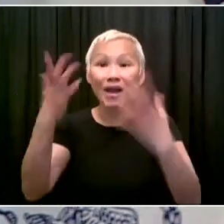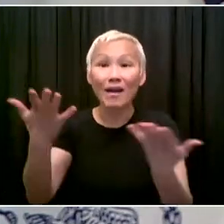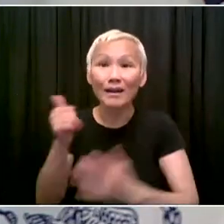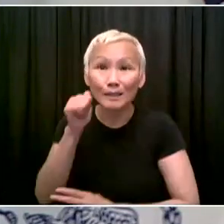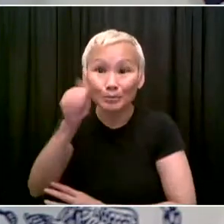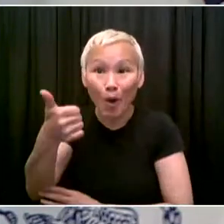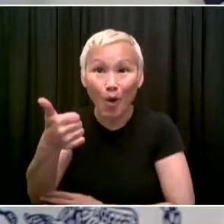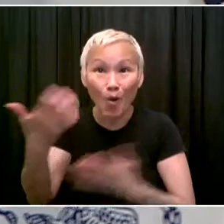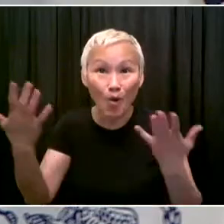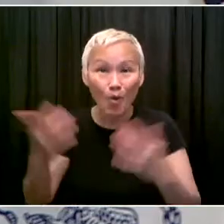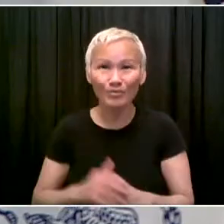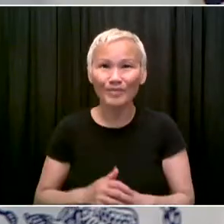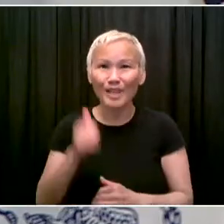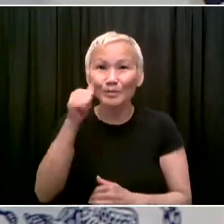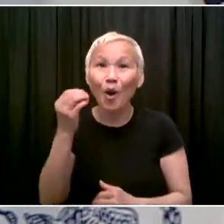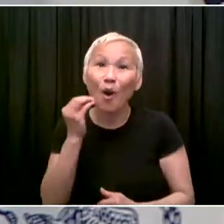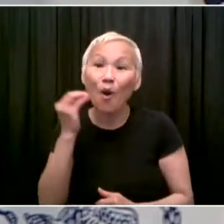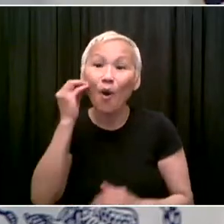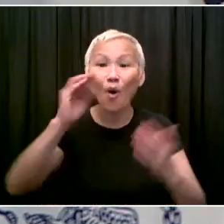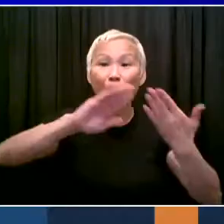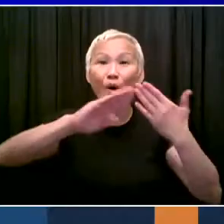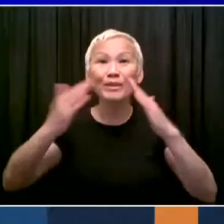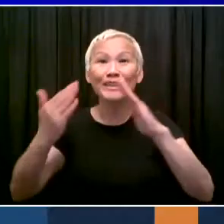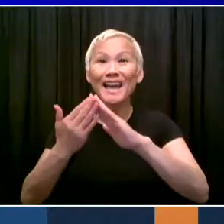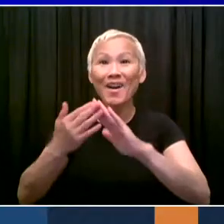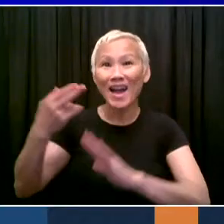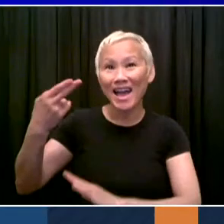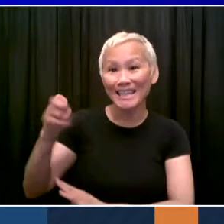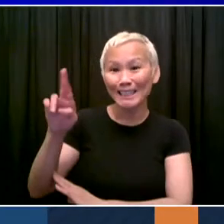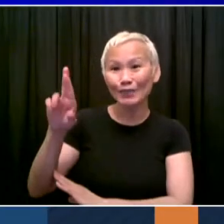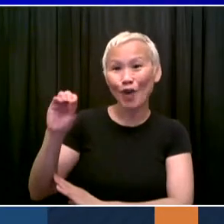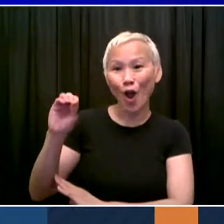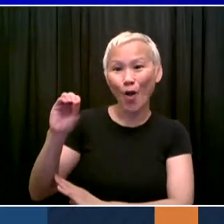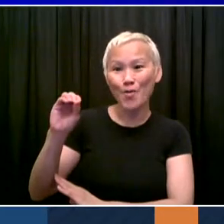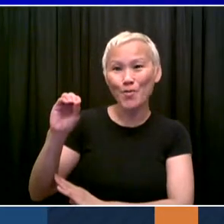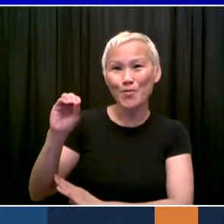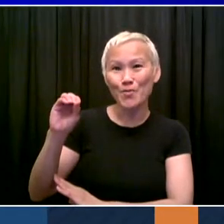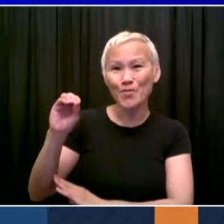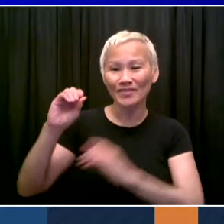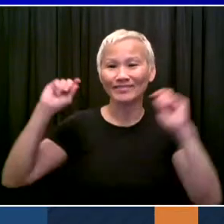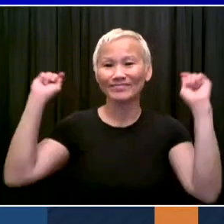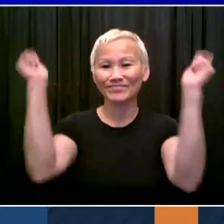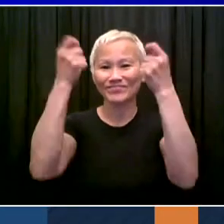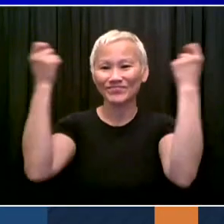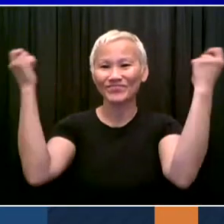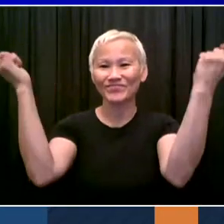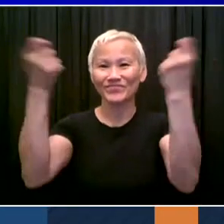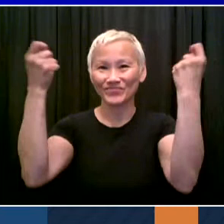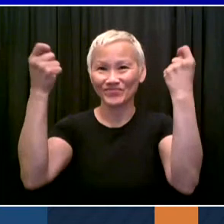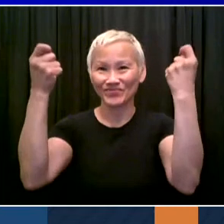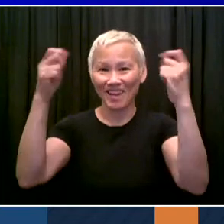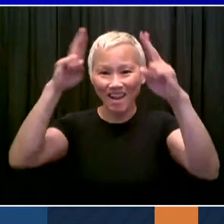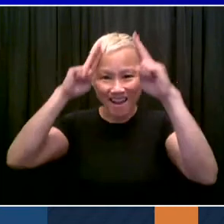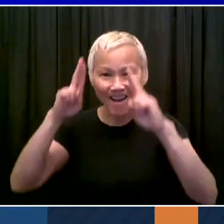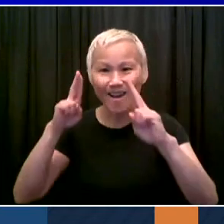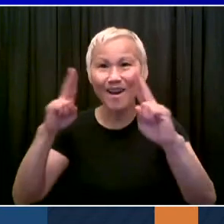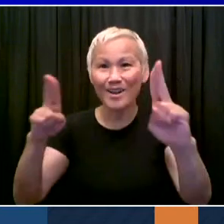OUR RECEOVRY, WE HAVE A LOT TO CELEBRATE, TOMORROW, MAJOR CELEBRATION OF